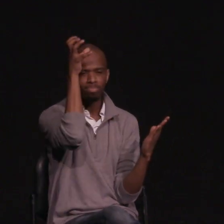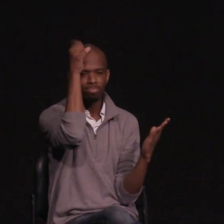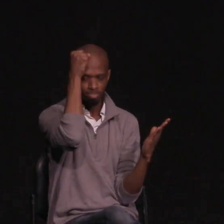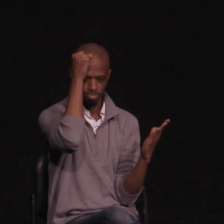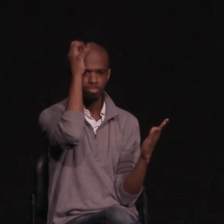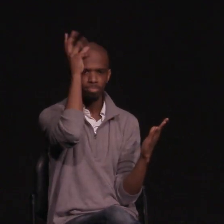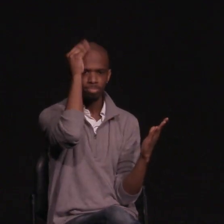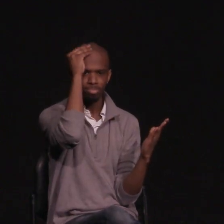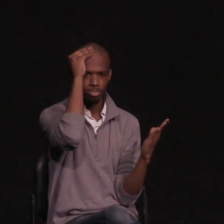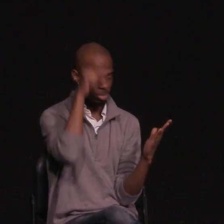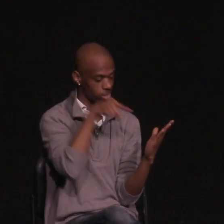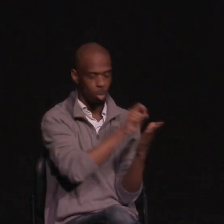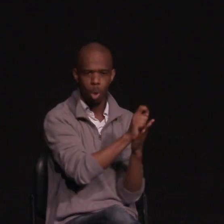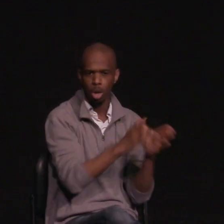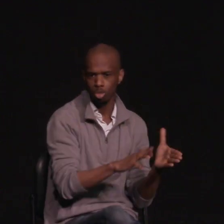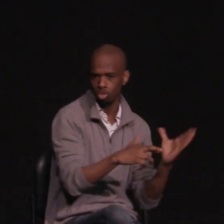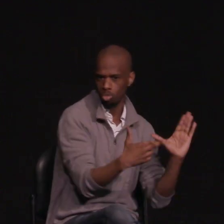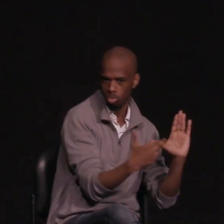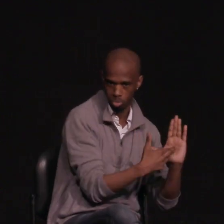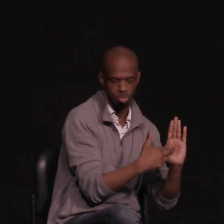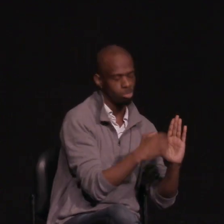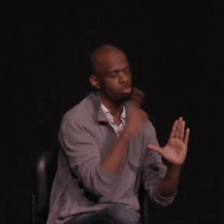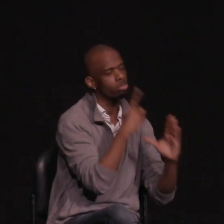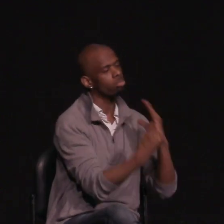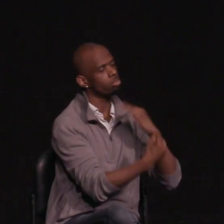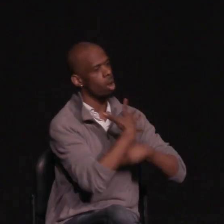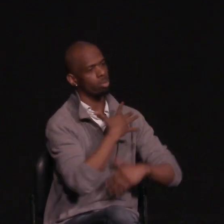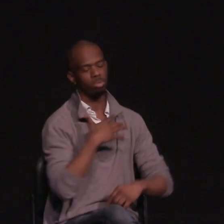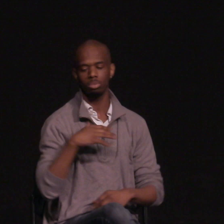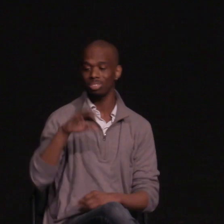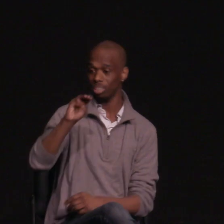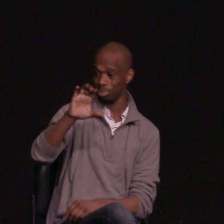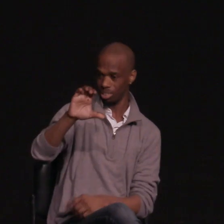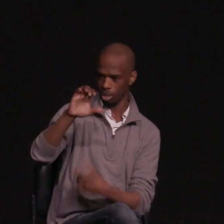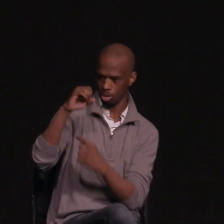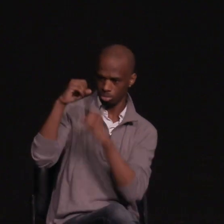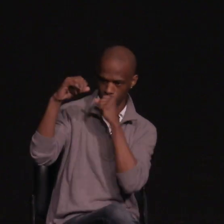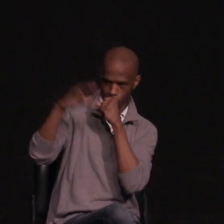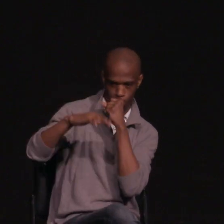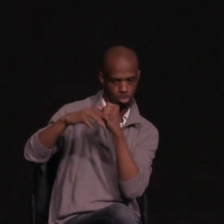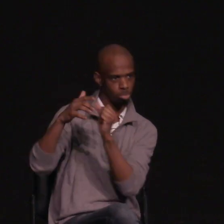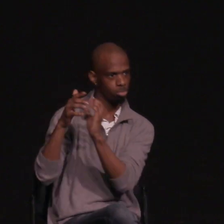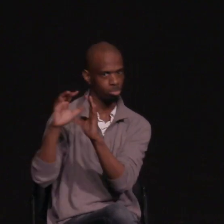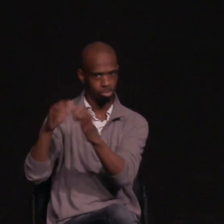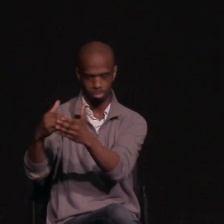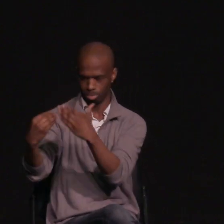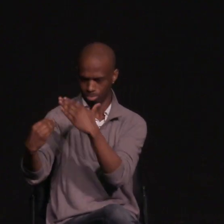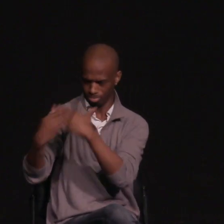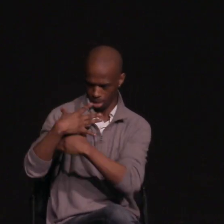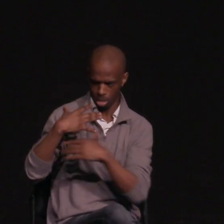and KRS-One and MC had on my life's trajectory, I understand them to be agents of social change.